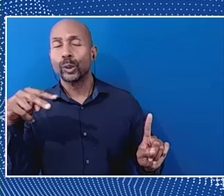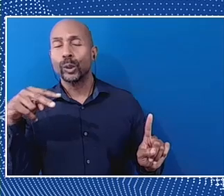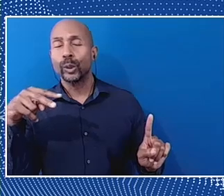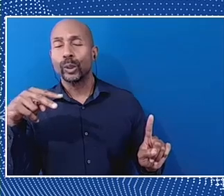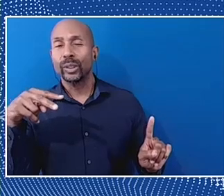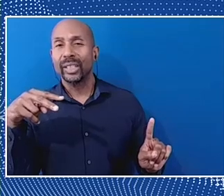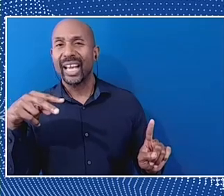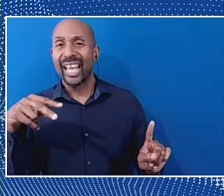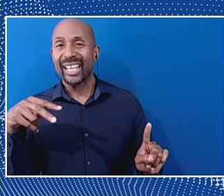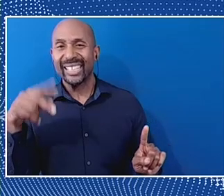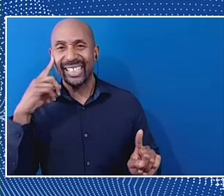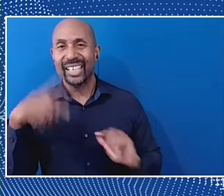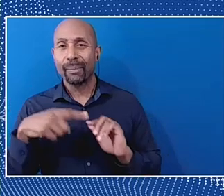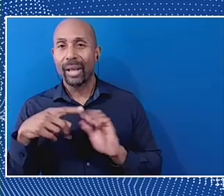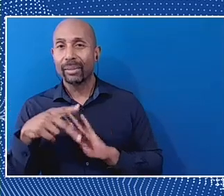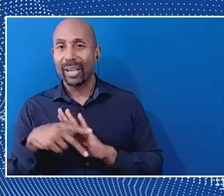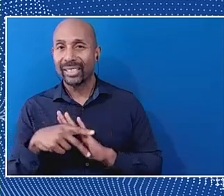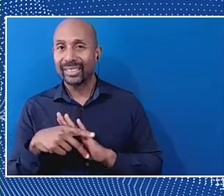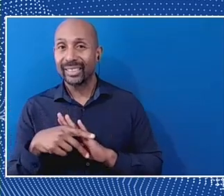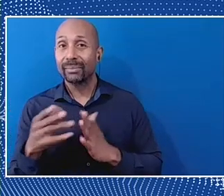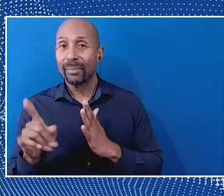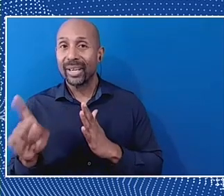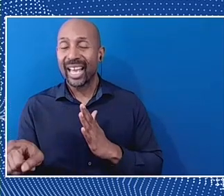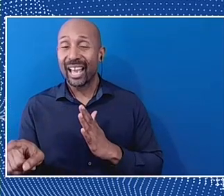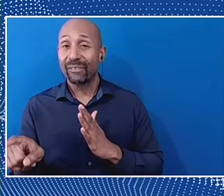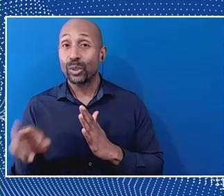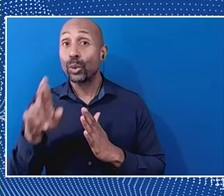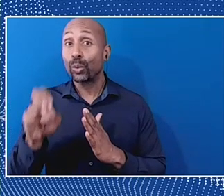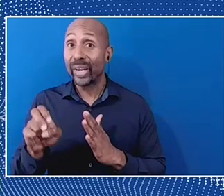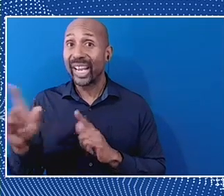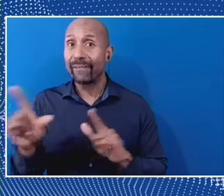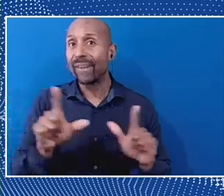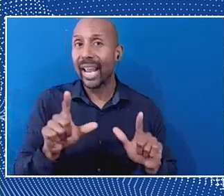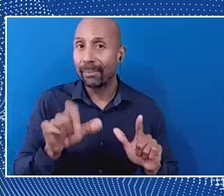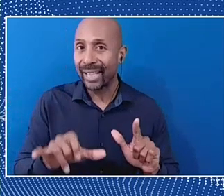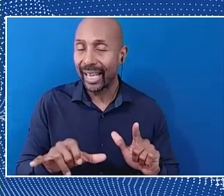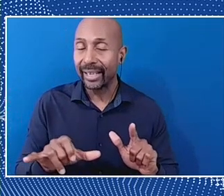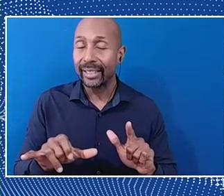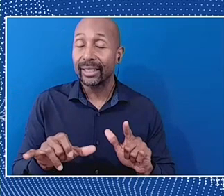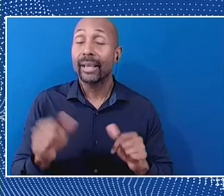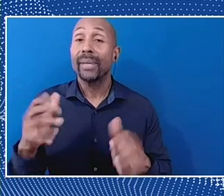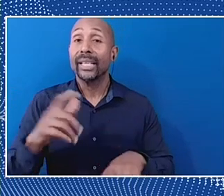that are often put forth, both in this rulemaking but also just in the general discussion around student loans.